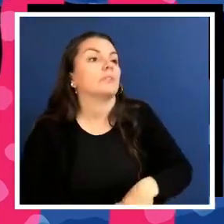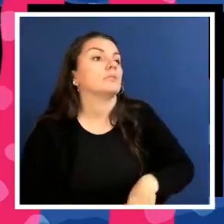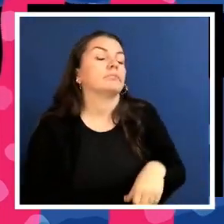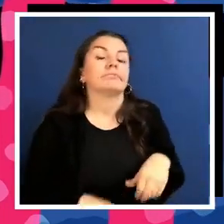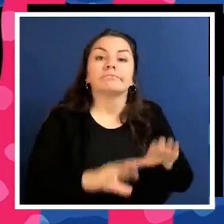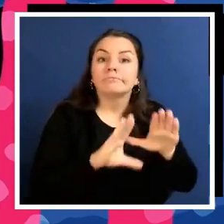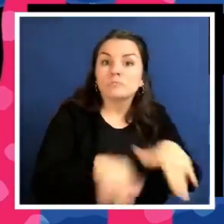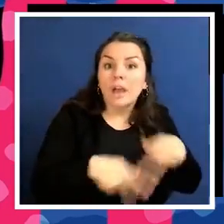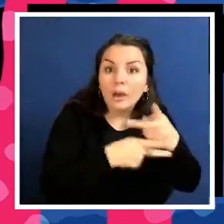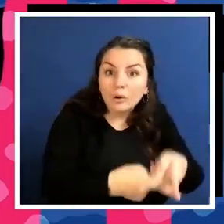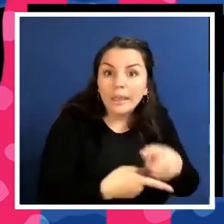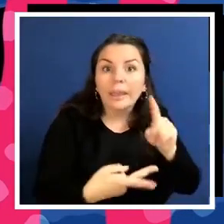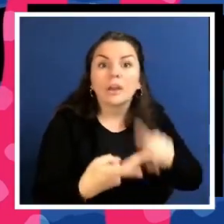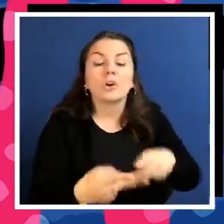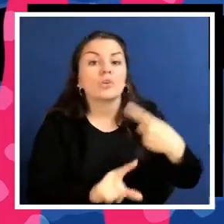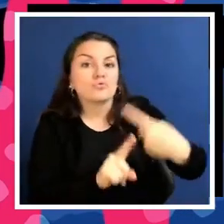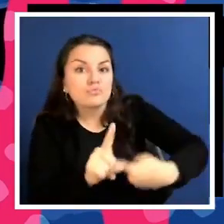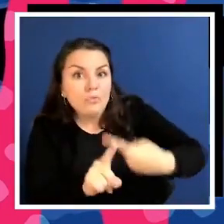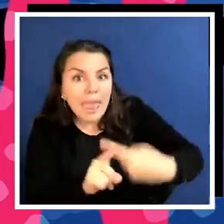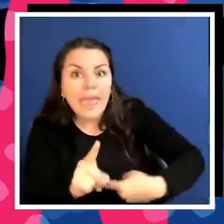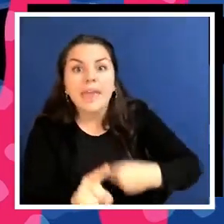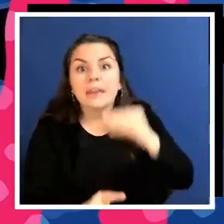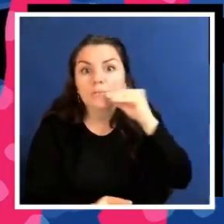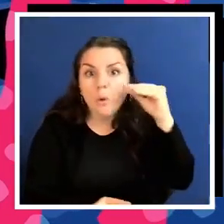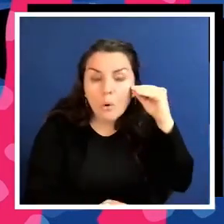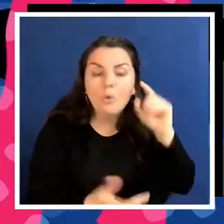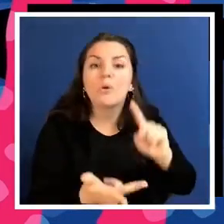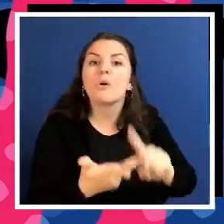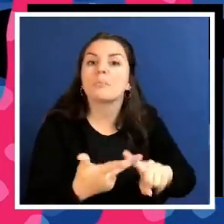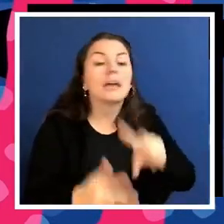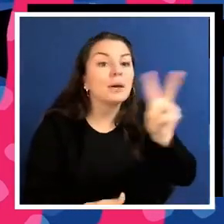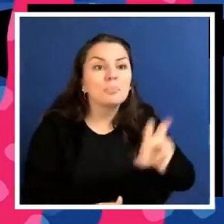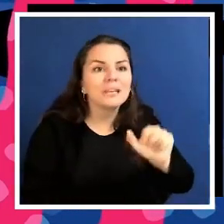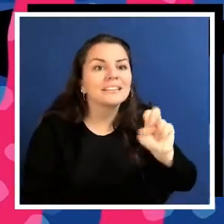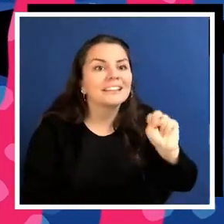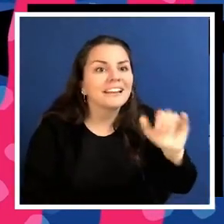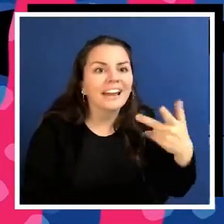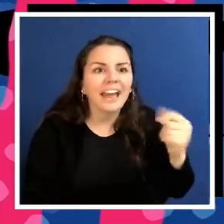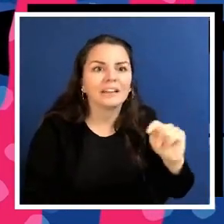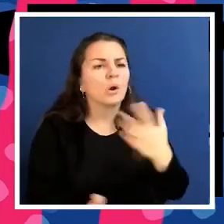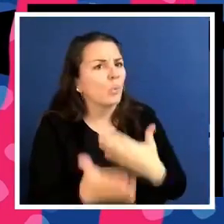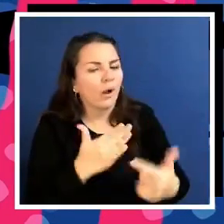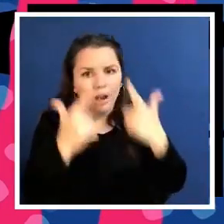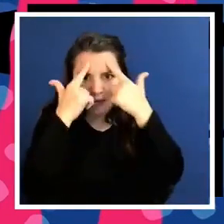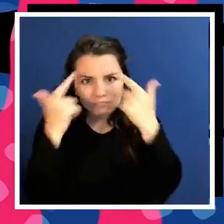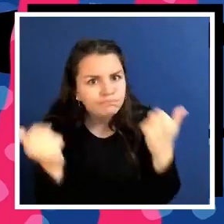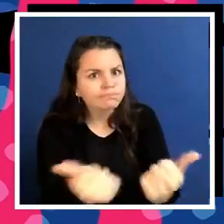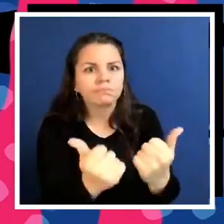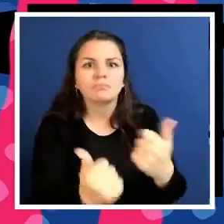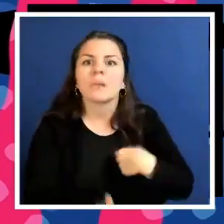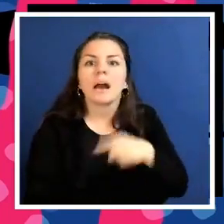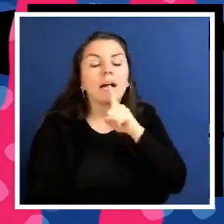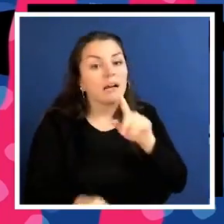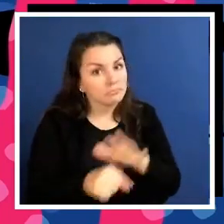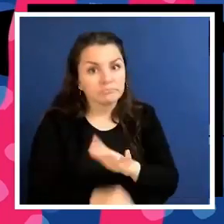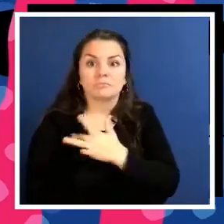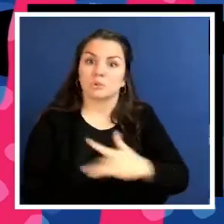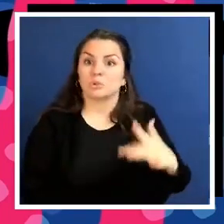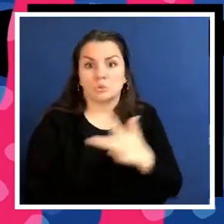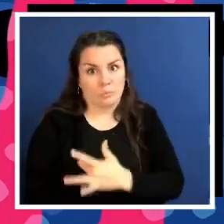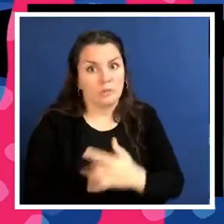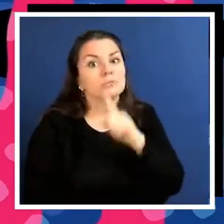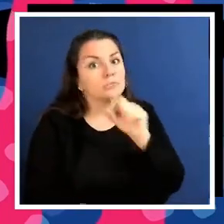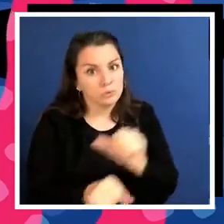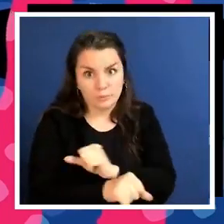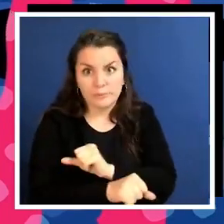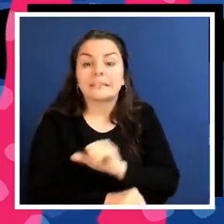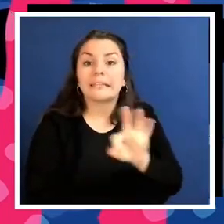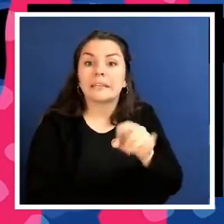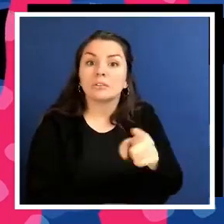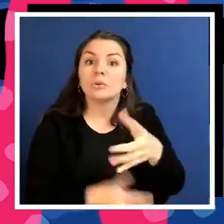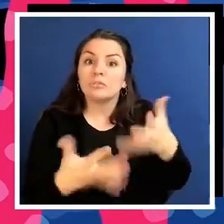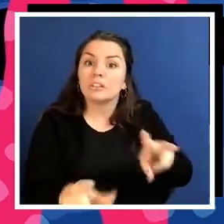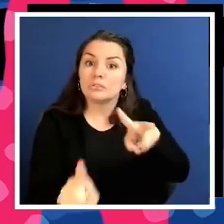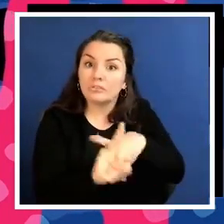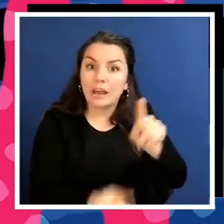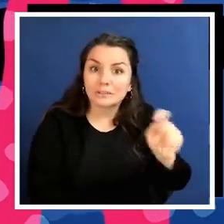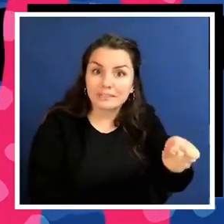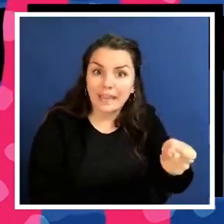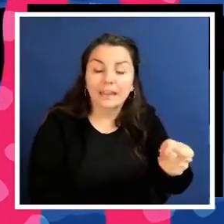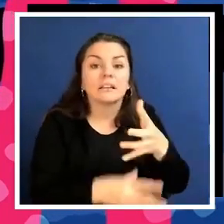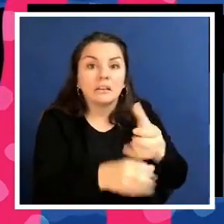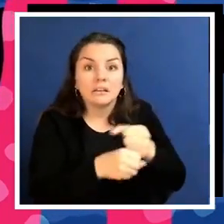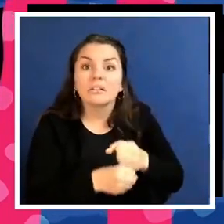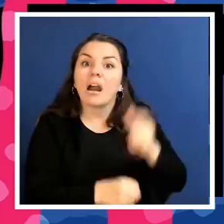ON WHAT YOU CAN SPEND IT ON.